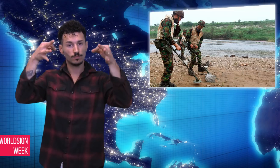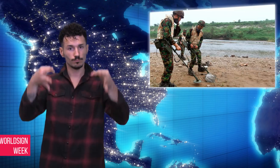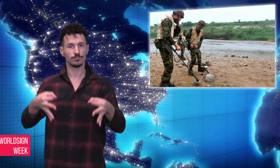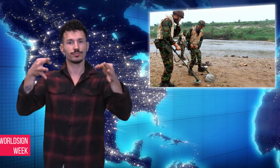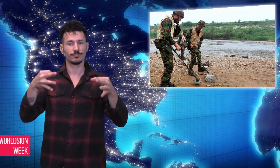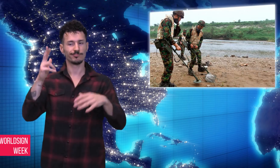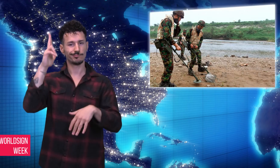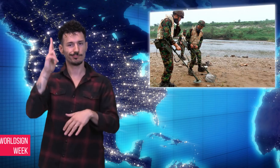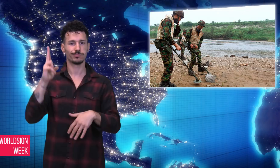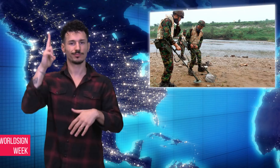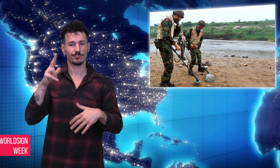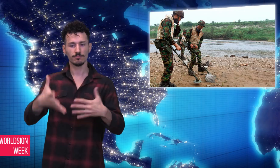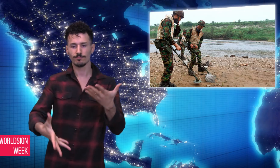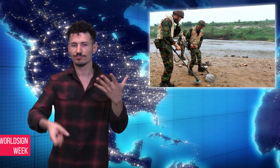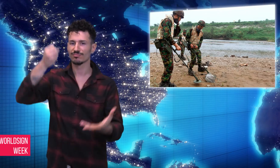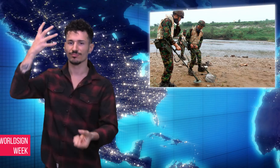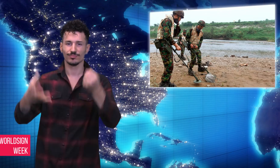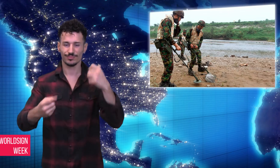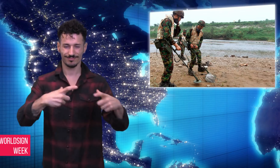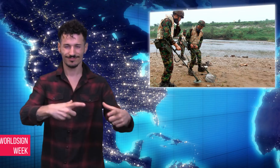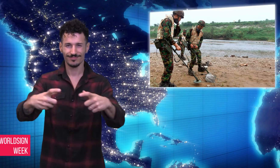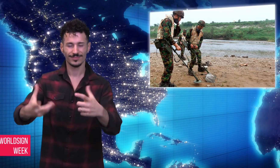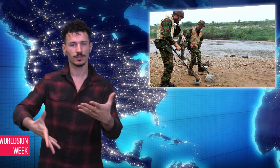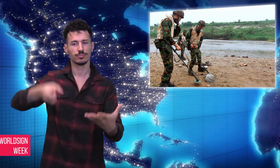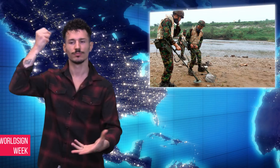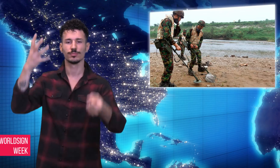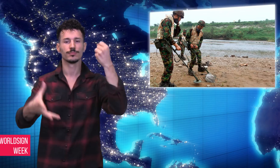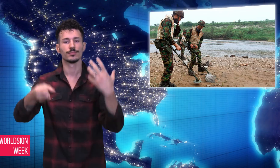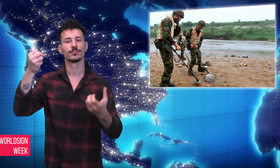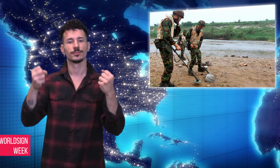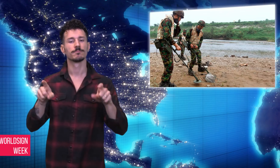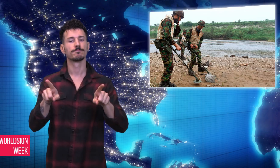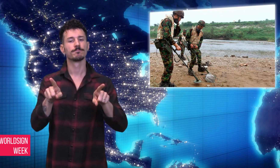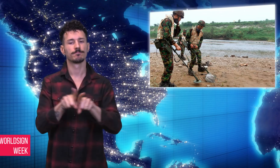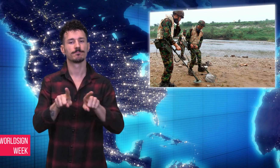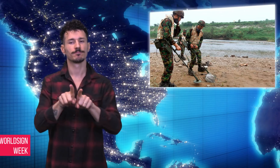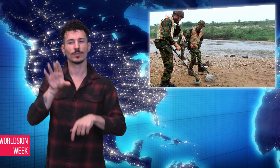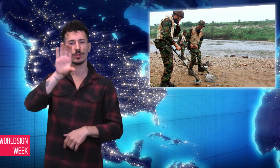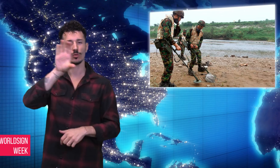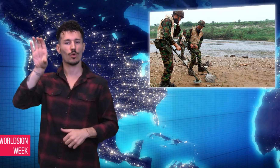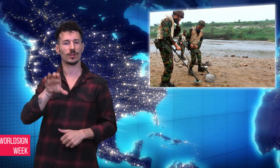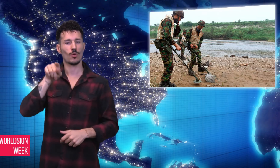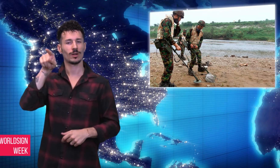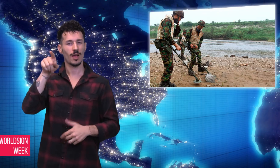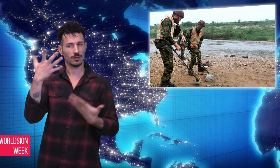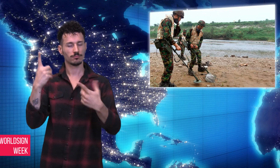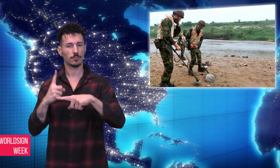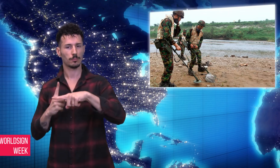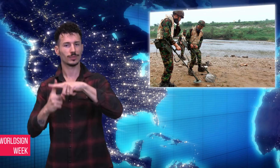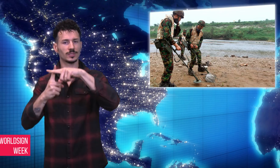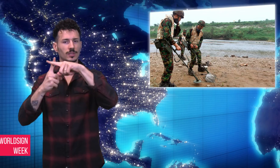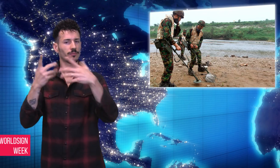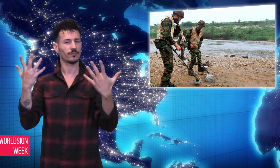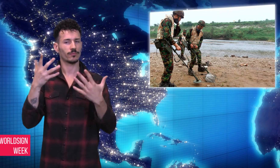The process of demining is a result from diplomacy over North